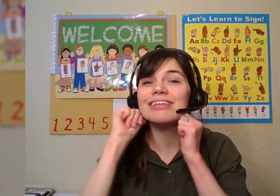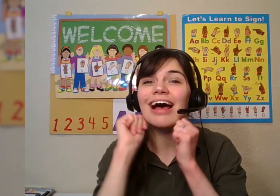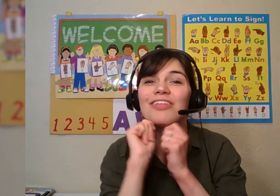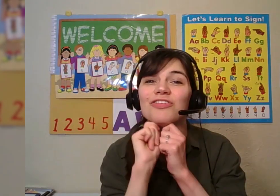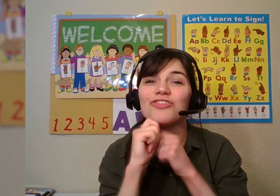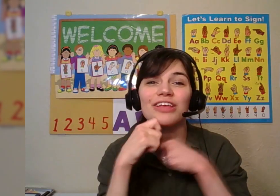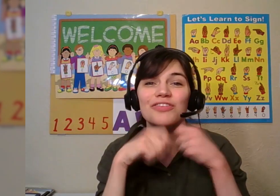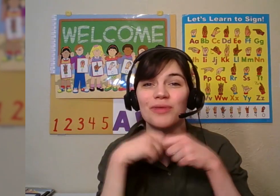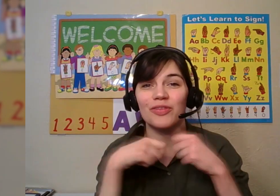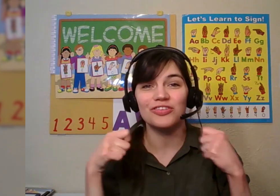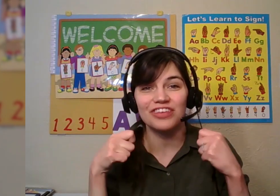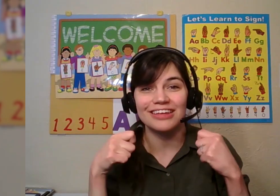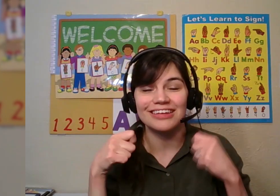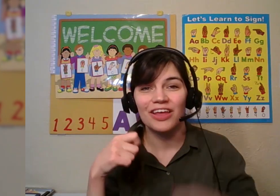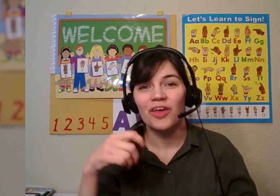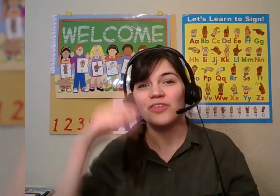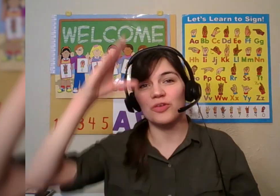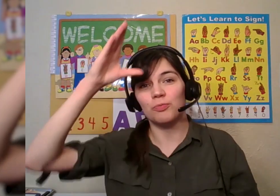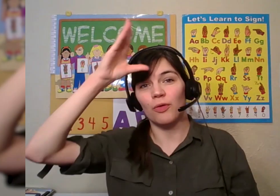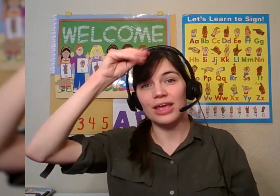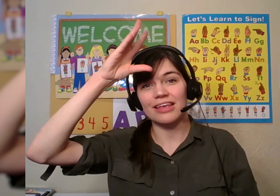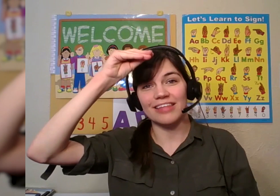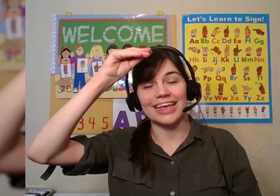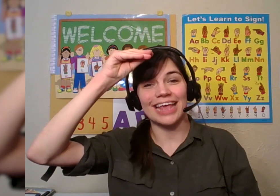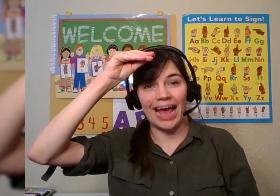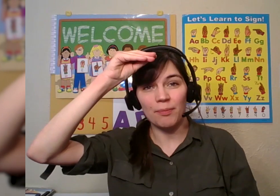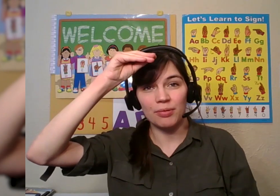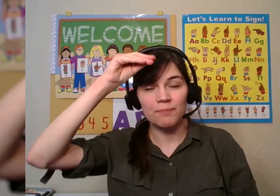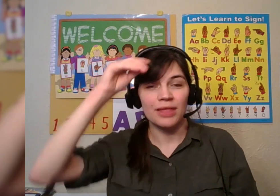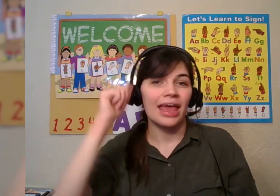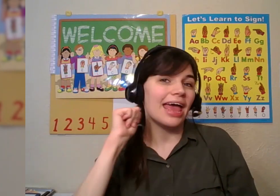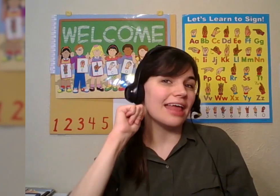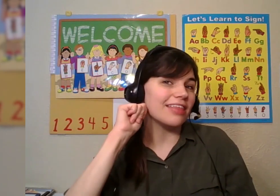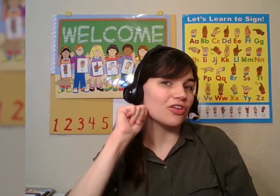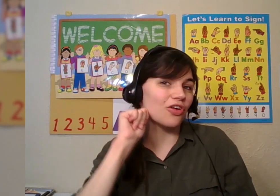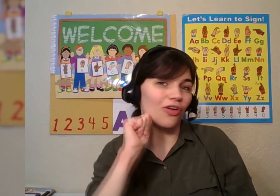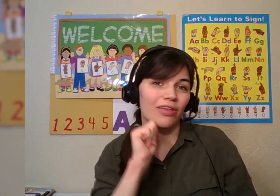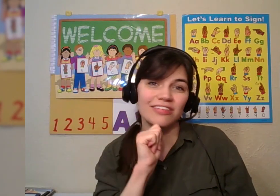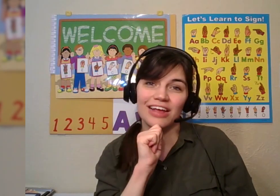tie the strings around their chin. So boy is like a cap and then girl is kind of